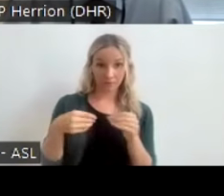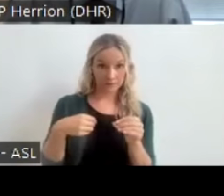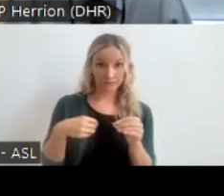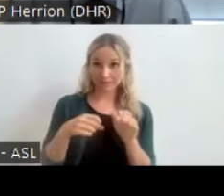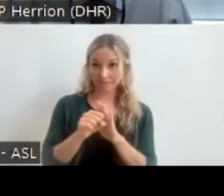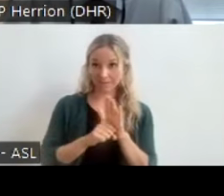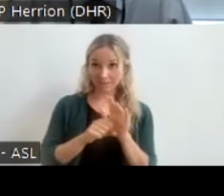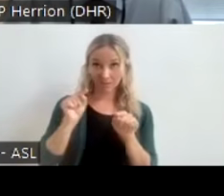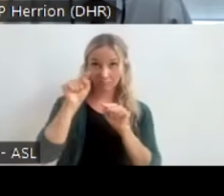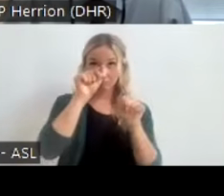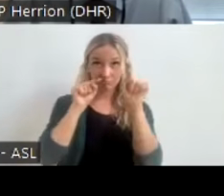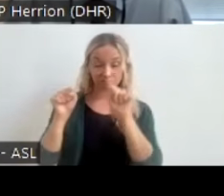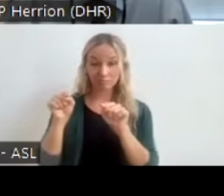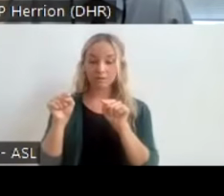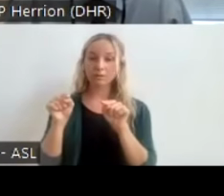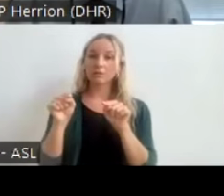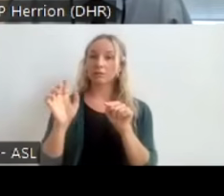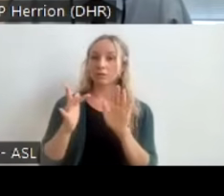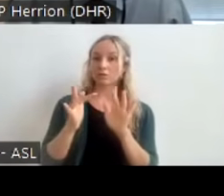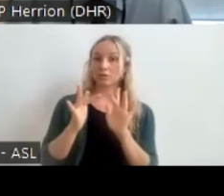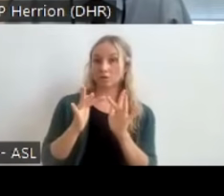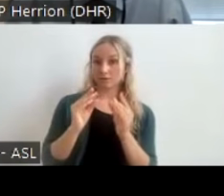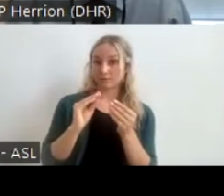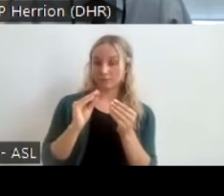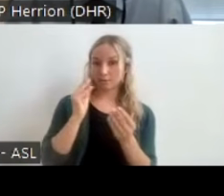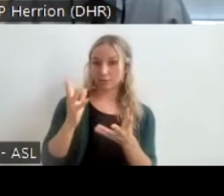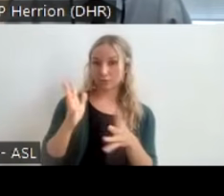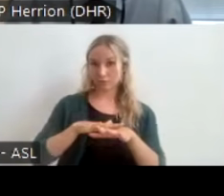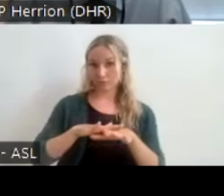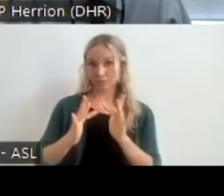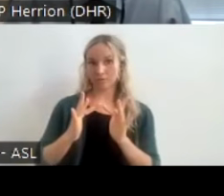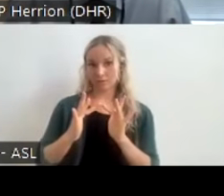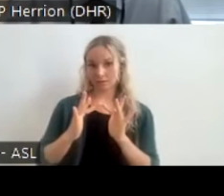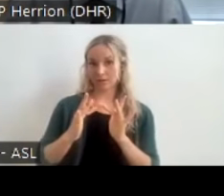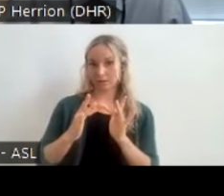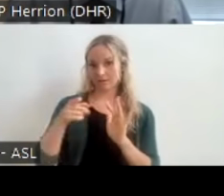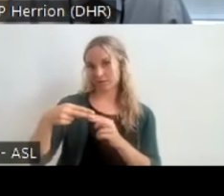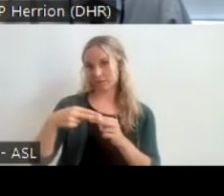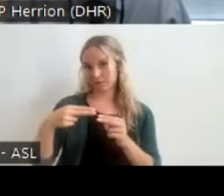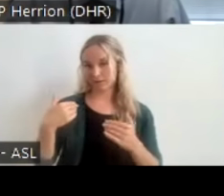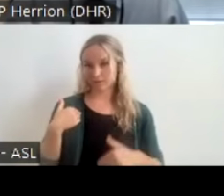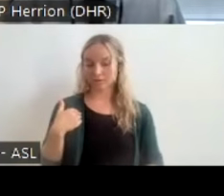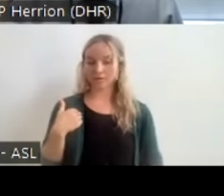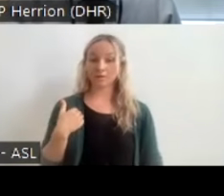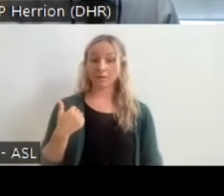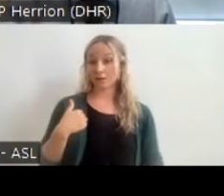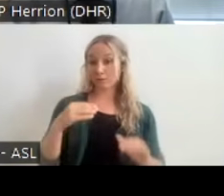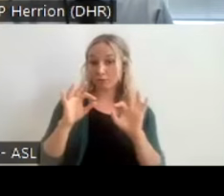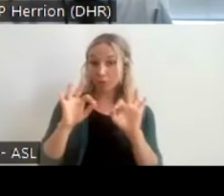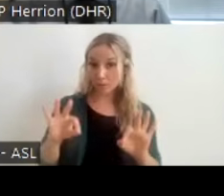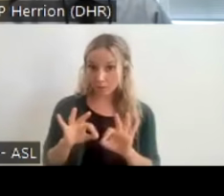slide, We have complaint forms available on our website, You can download the complaint forms, We really try to be user-friendly in this regard, If somebody needs a sign